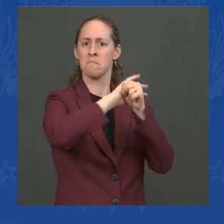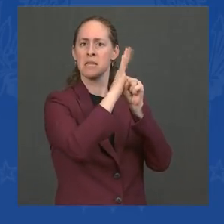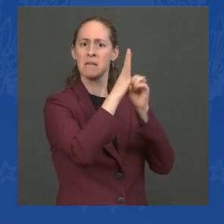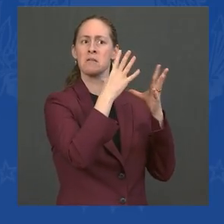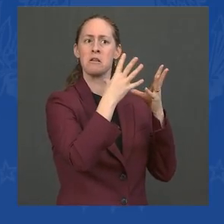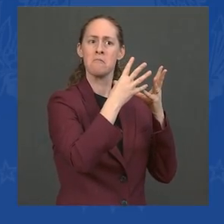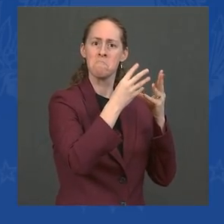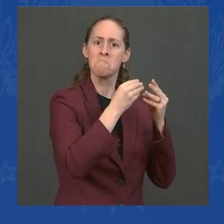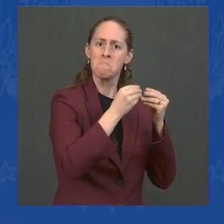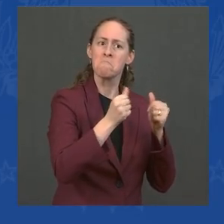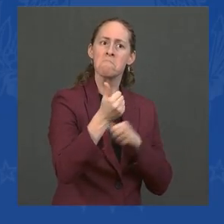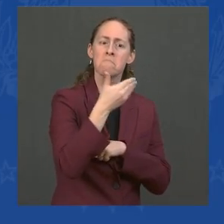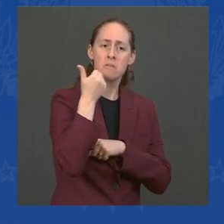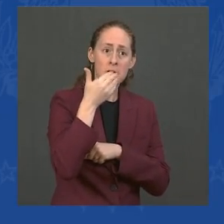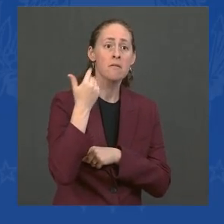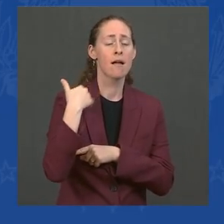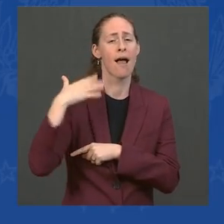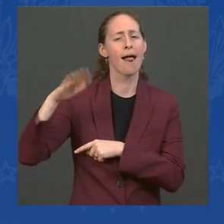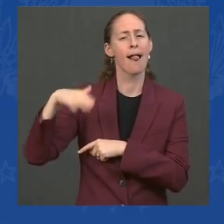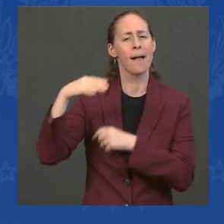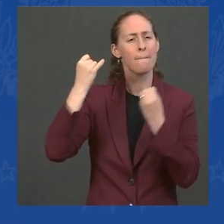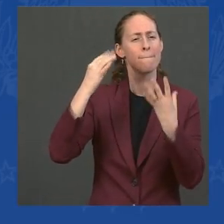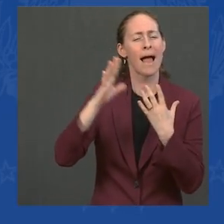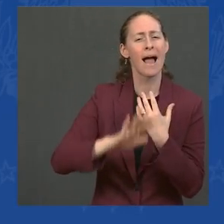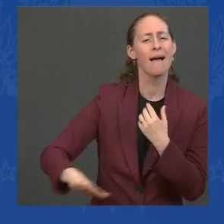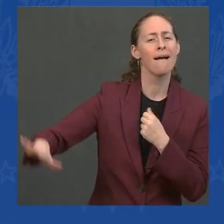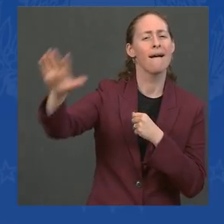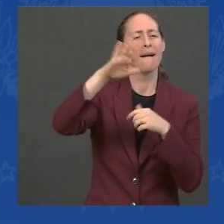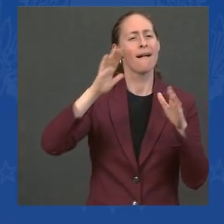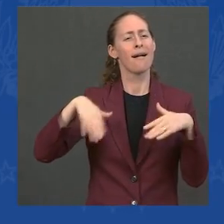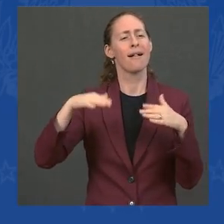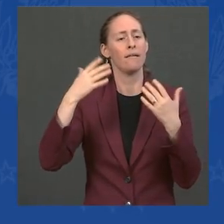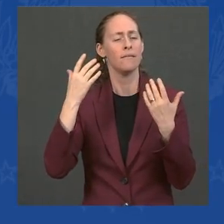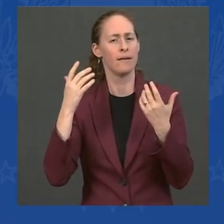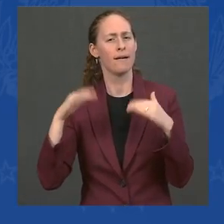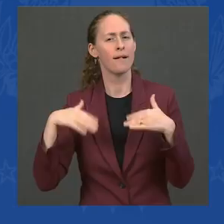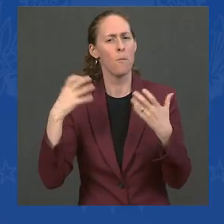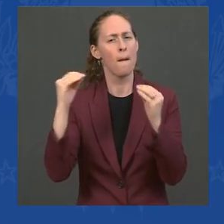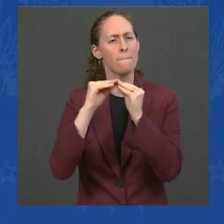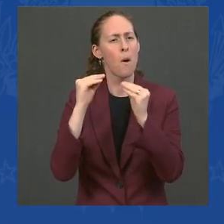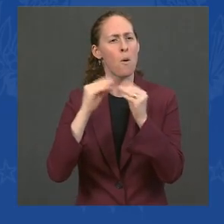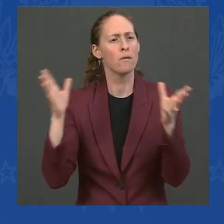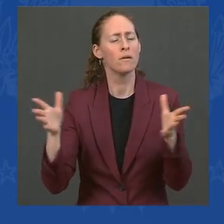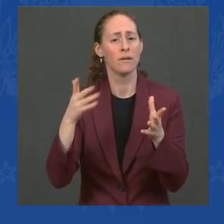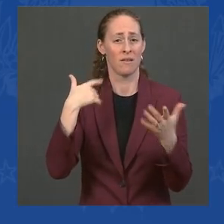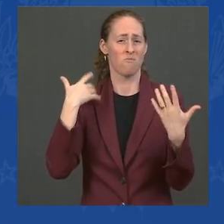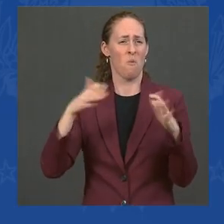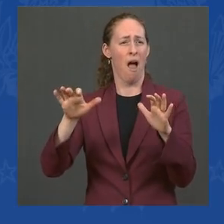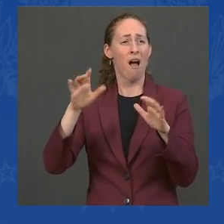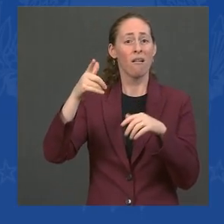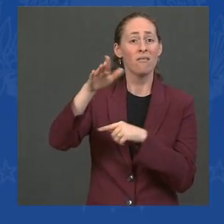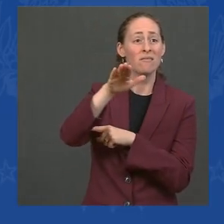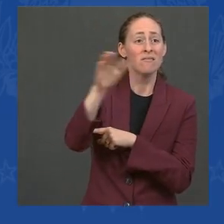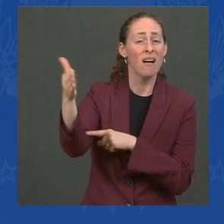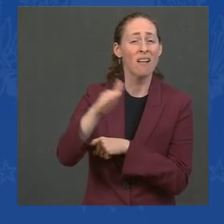We can prepare for more tragic, senseless loss of life in the months to come, or we can get vaccinated.